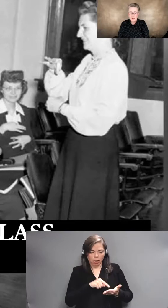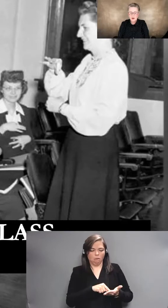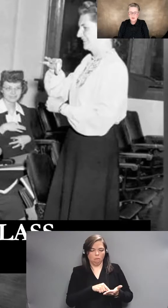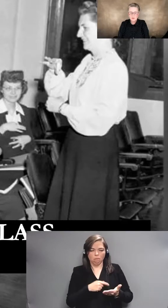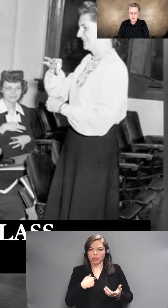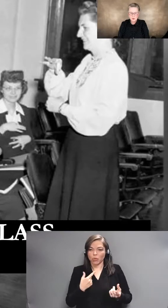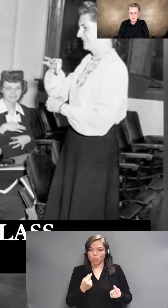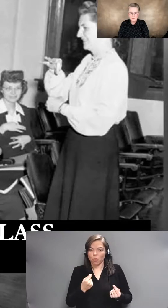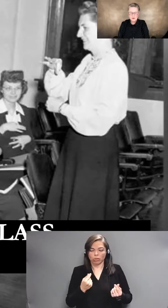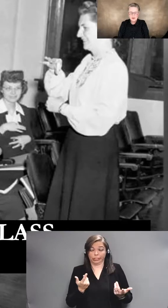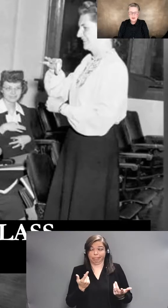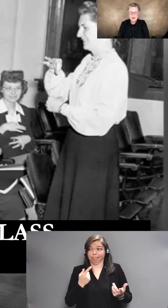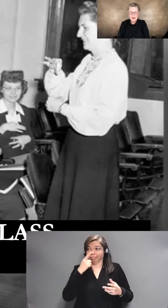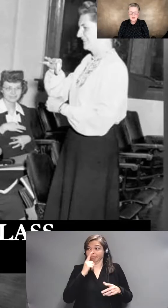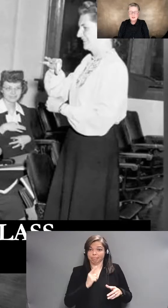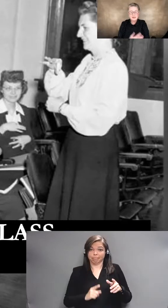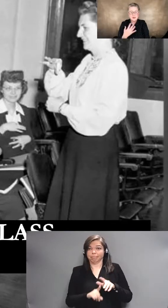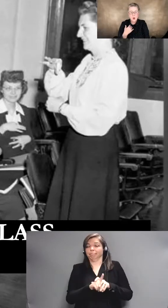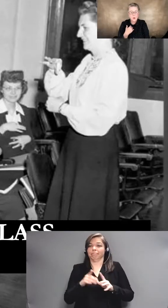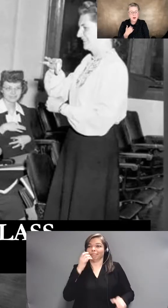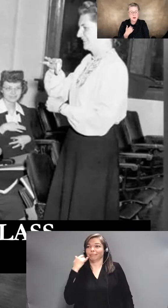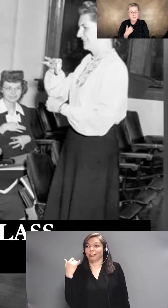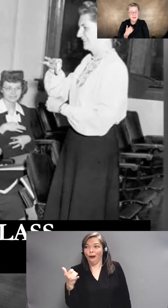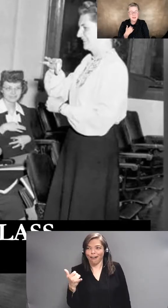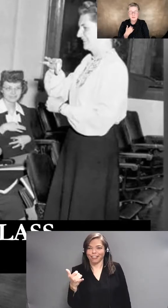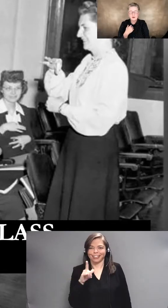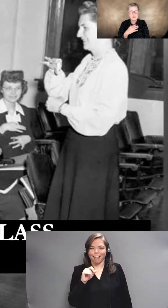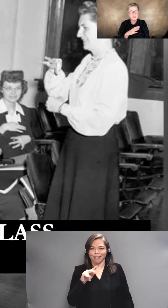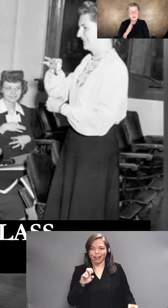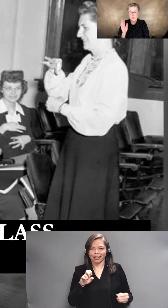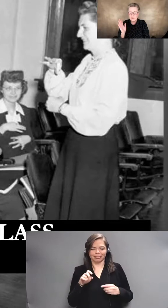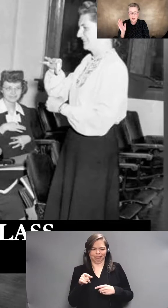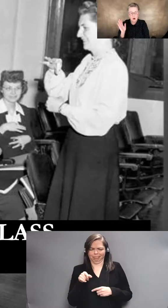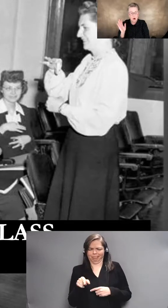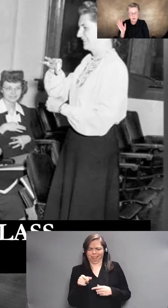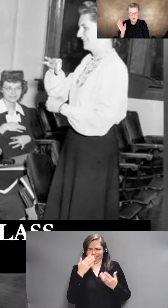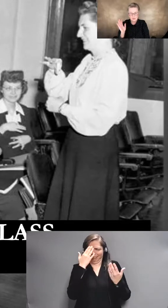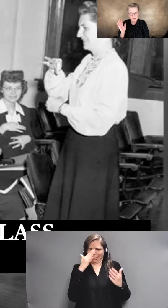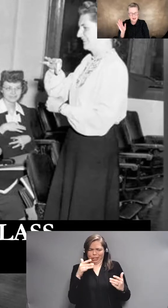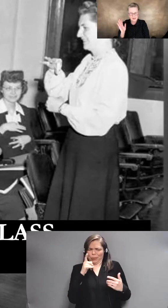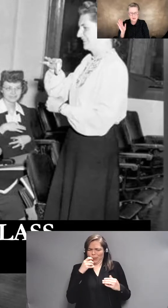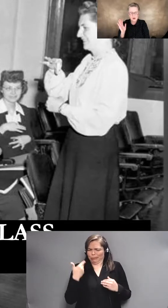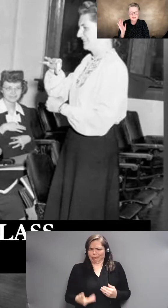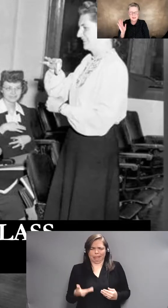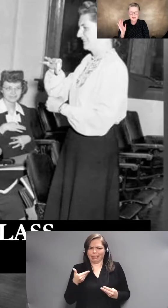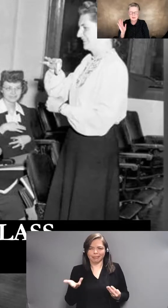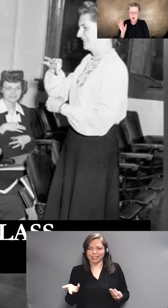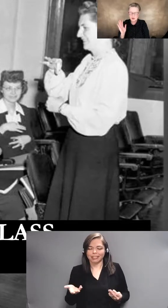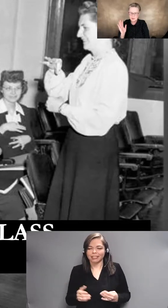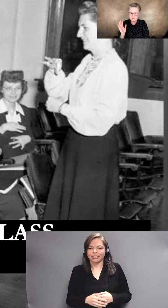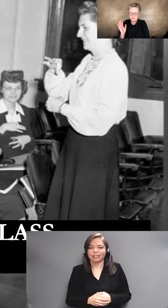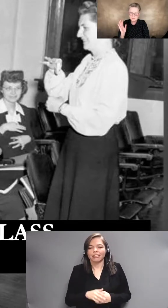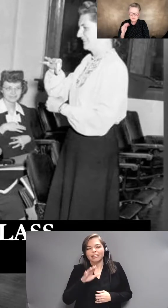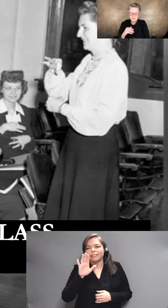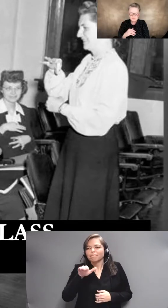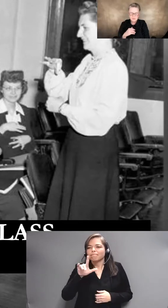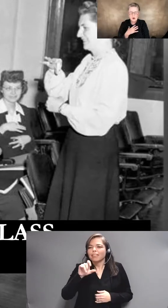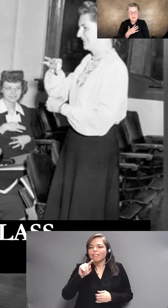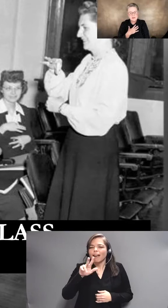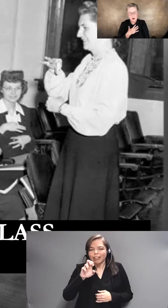out of the blue, and she didn't know me, she doesn't know me at all, and so, I said, Lottie, or I said